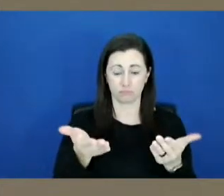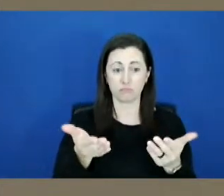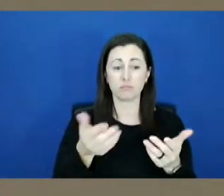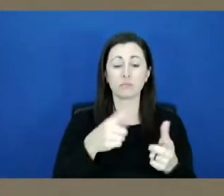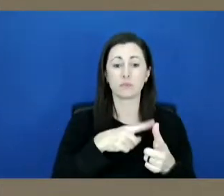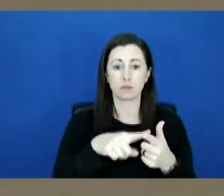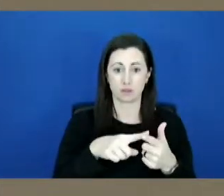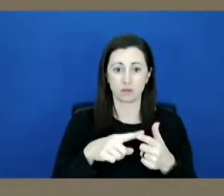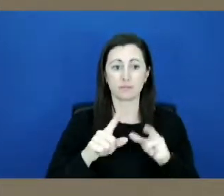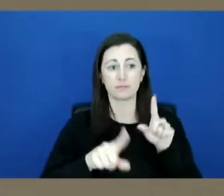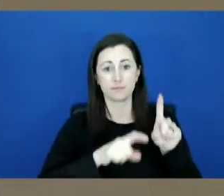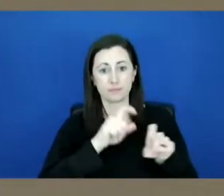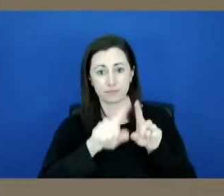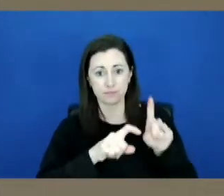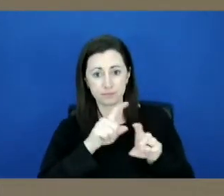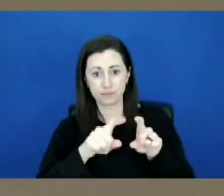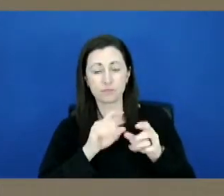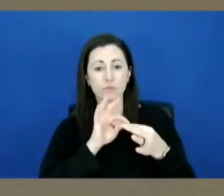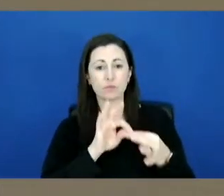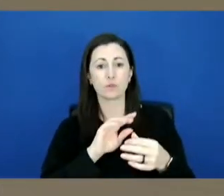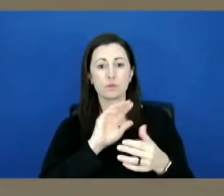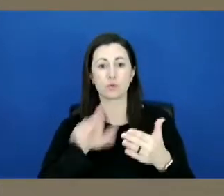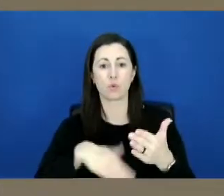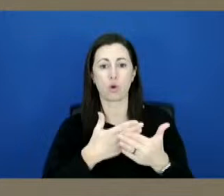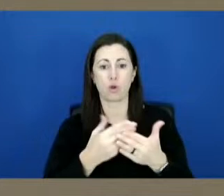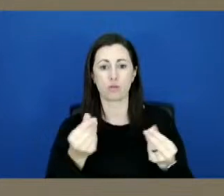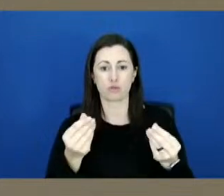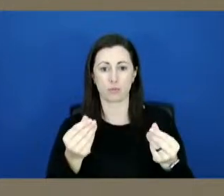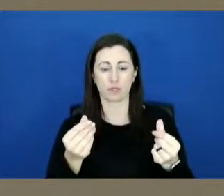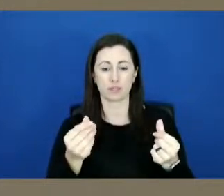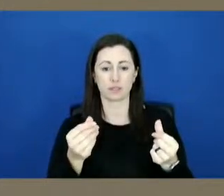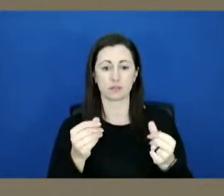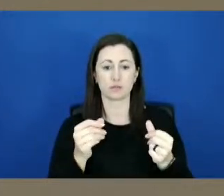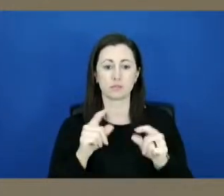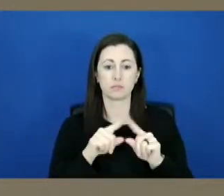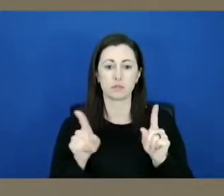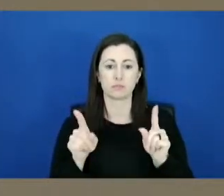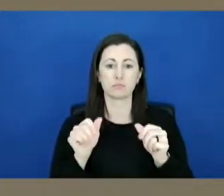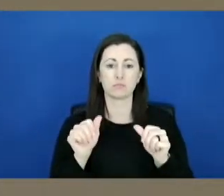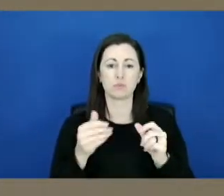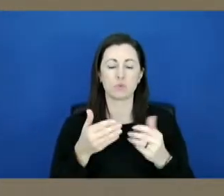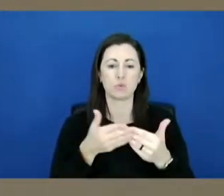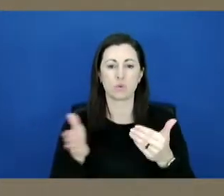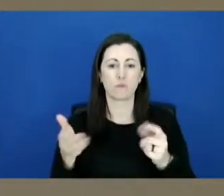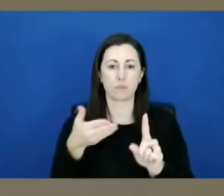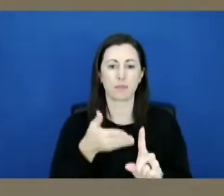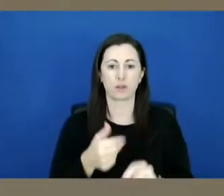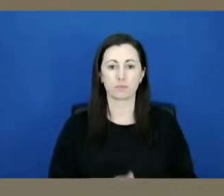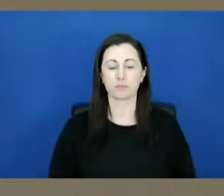MOTION. LET'S GET IT ON THE FLOOR. WE'LL GO THROUGH QUESTIONS THAT